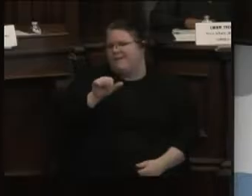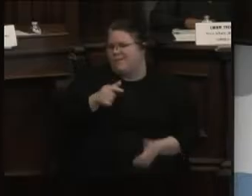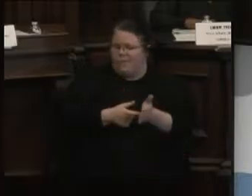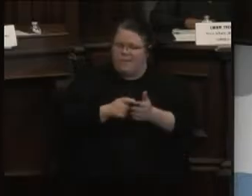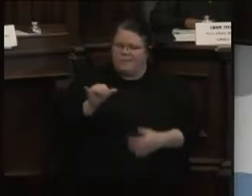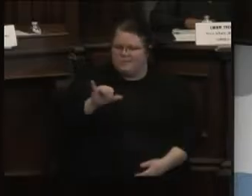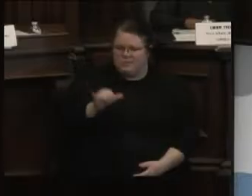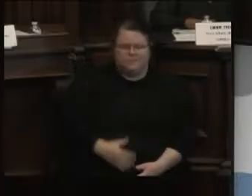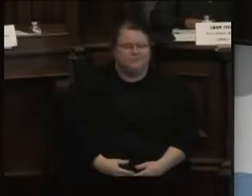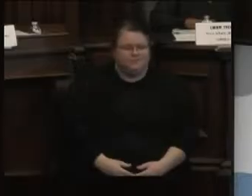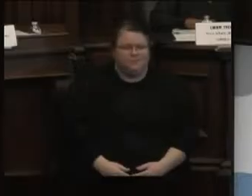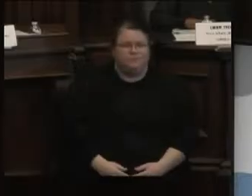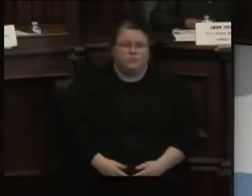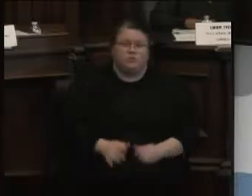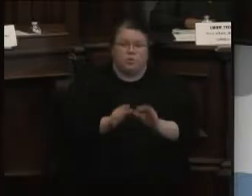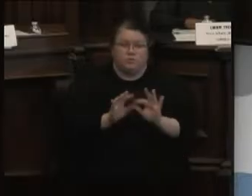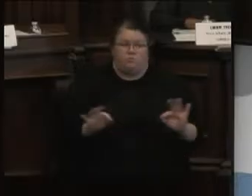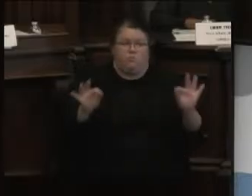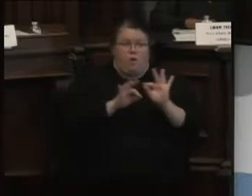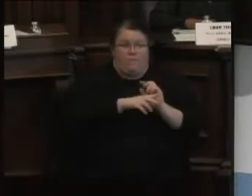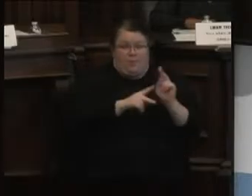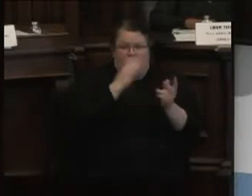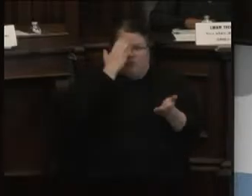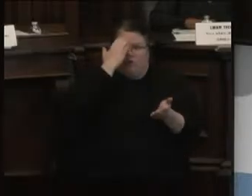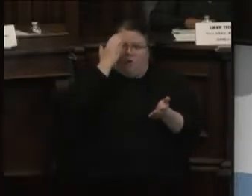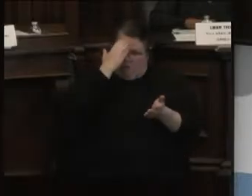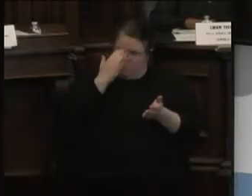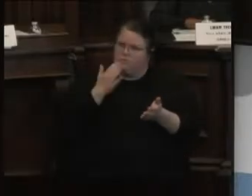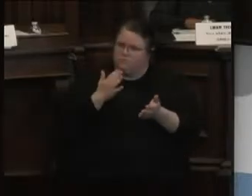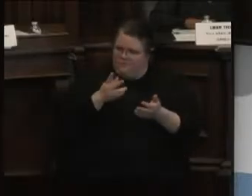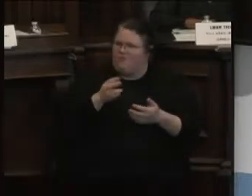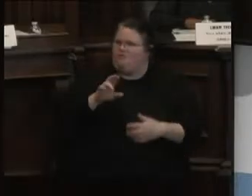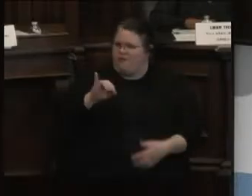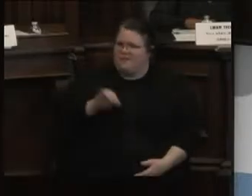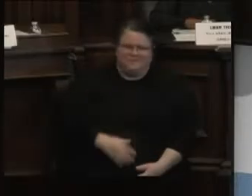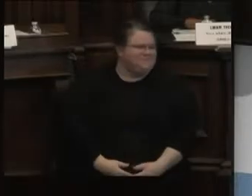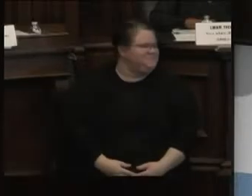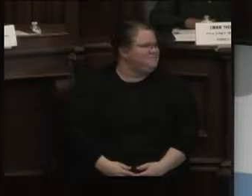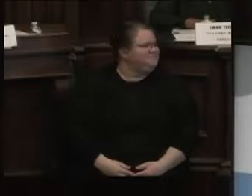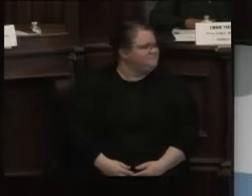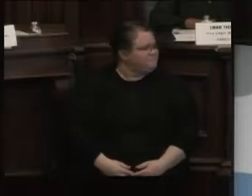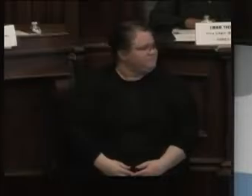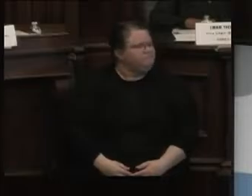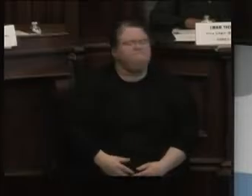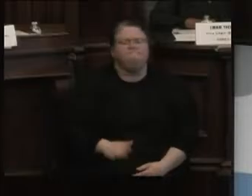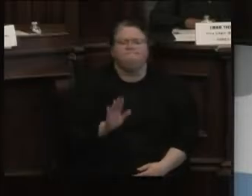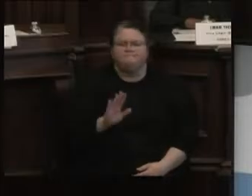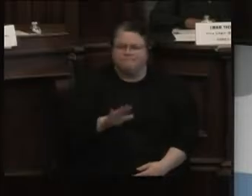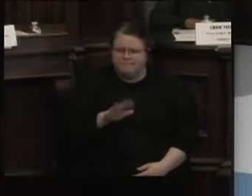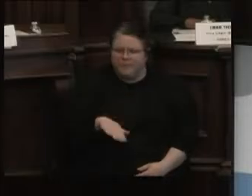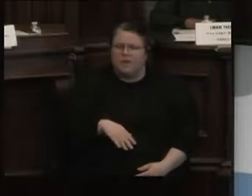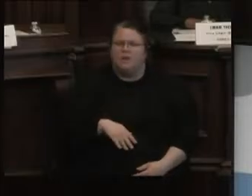regulated, mandated thing. And part of the Ada requirements.